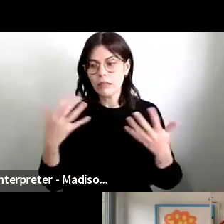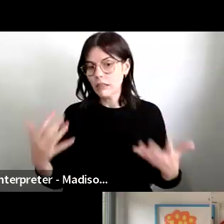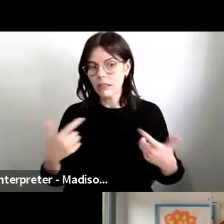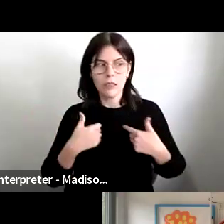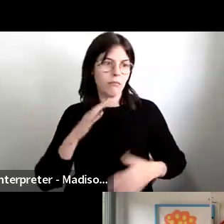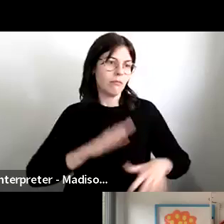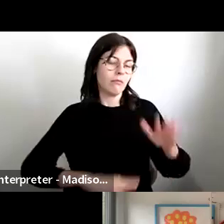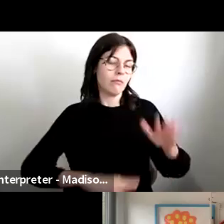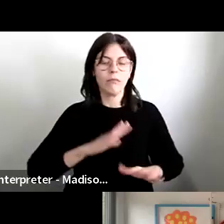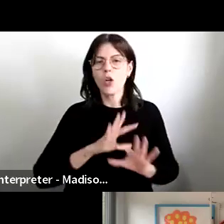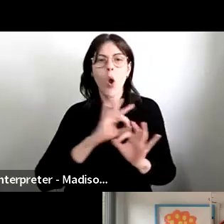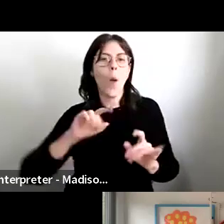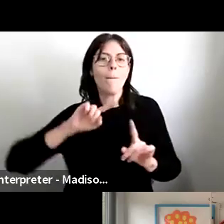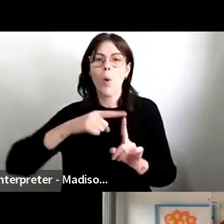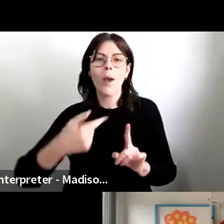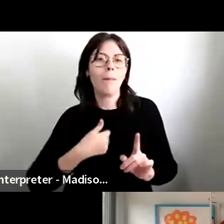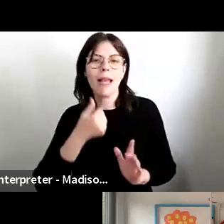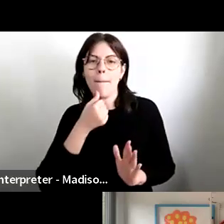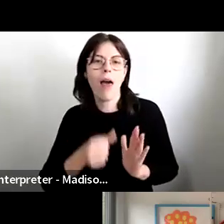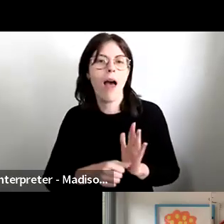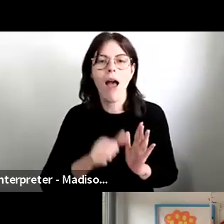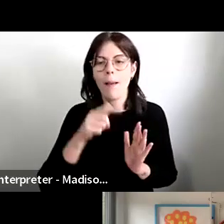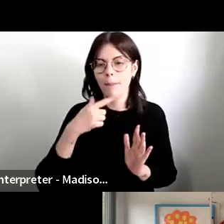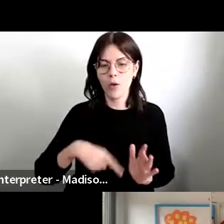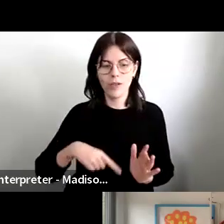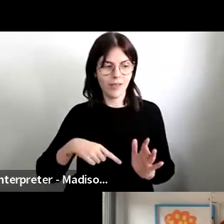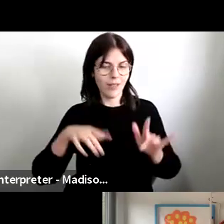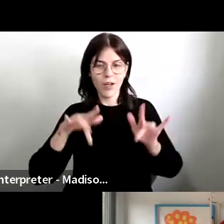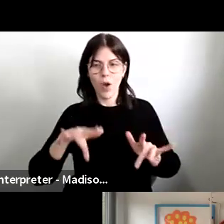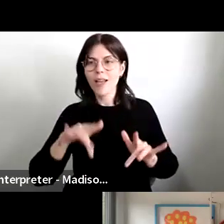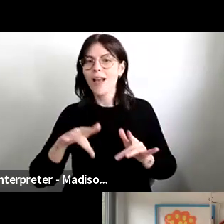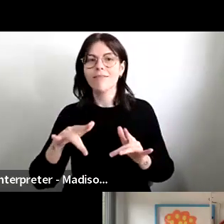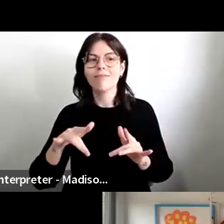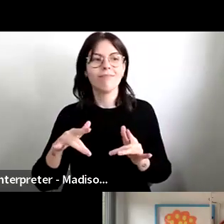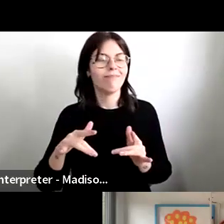is no point applying for this because I have not got others to back this idea, but really Creative